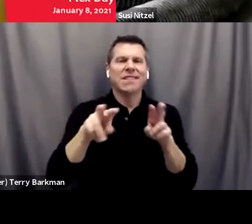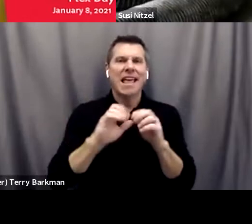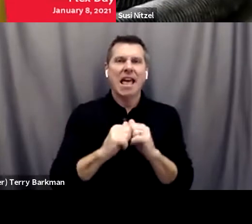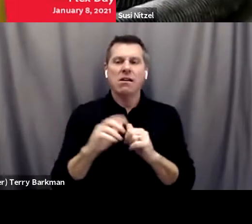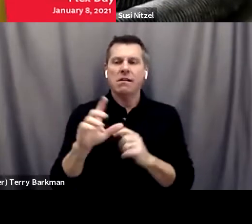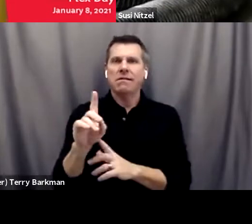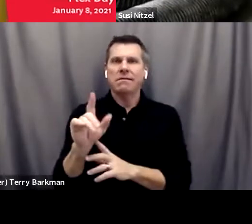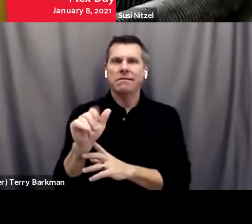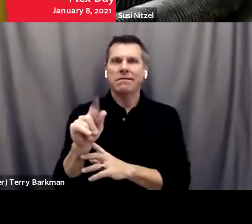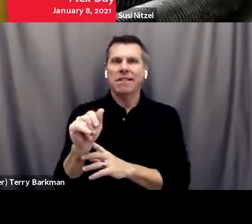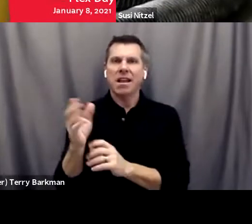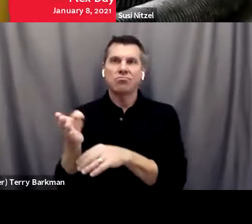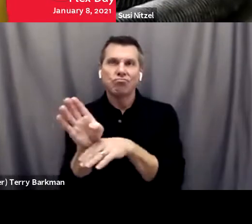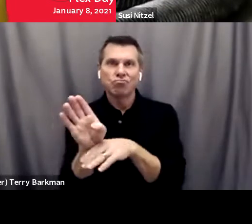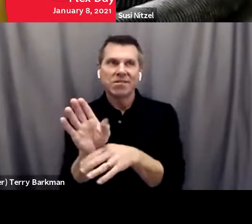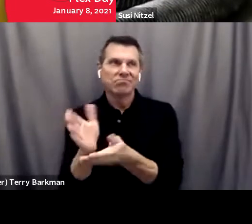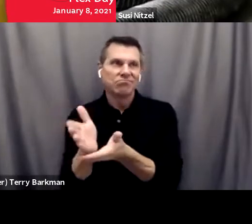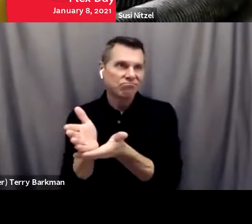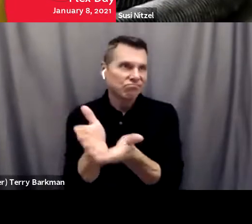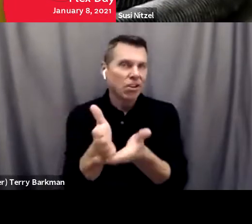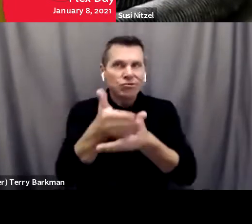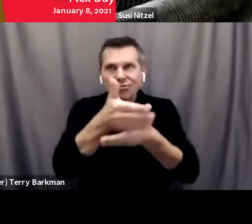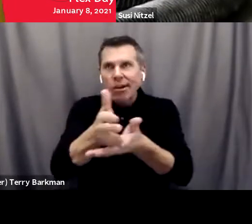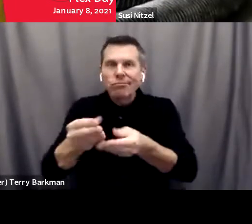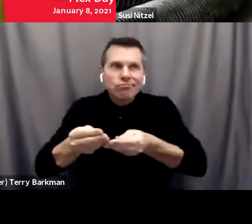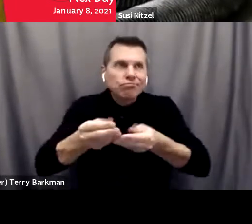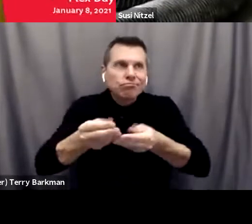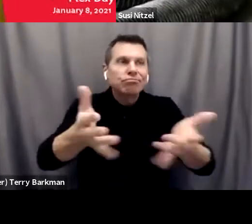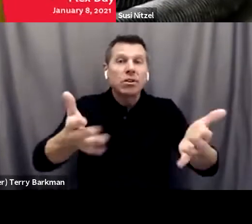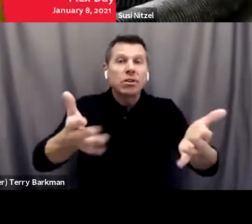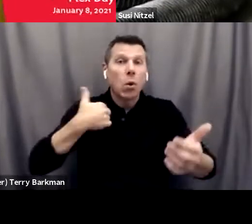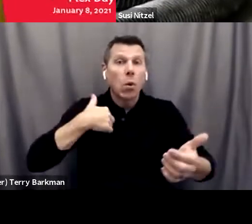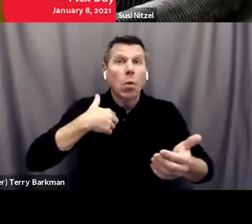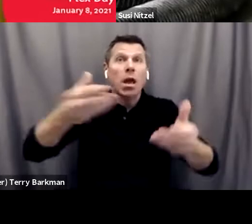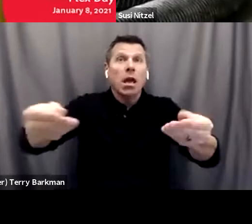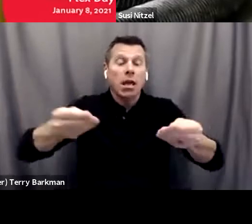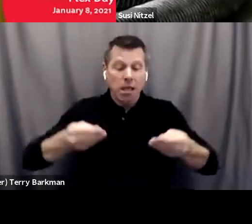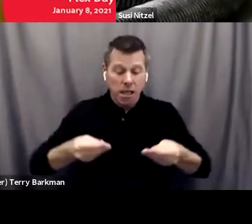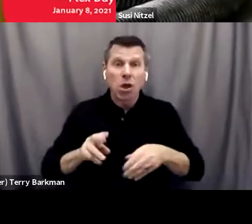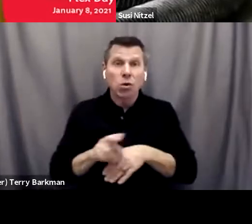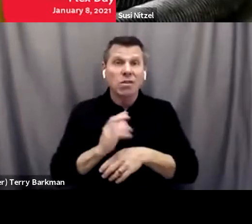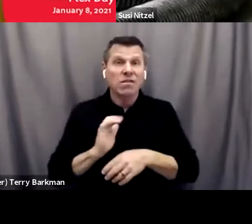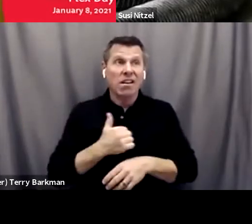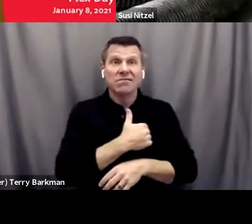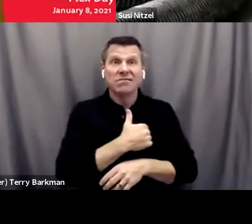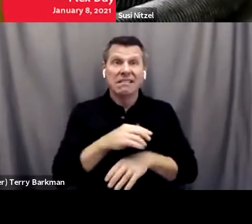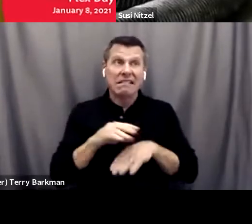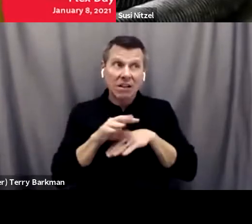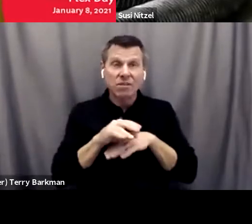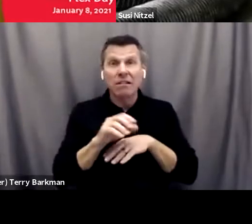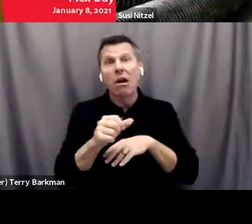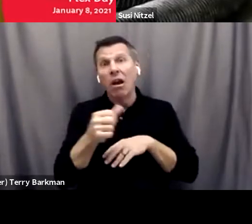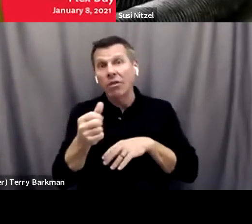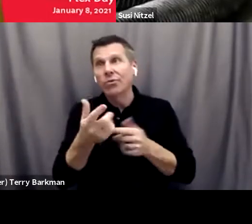presented and how we can utilize it to then do the work that we do in counseling and other areas of the campus.